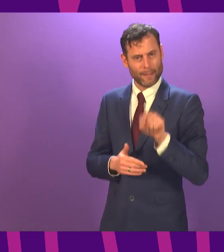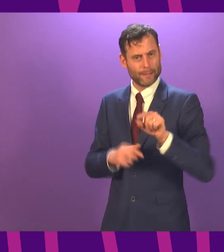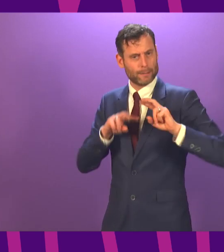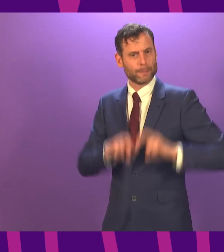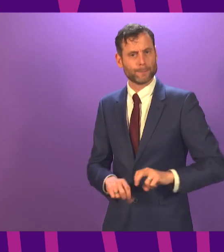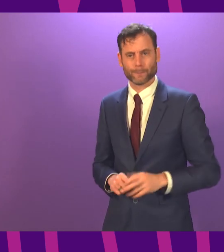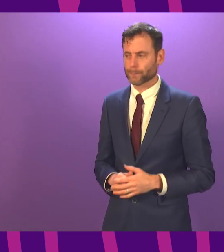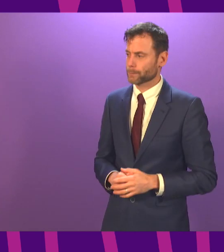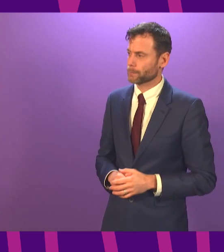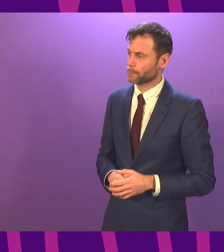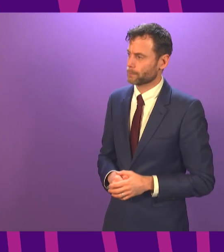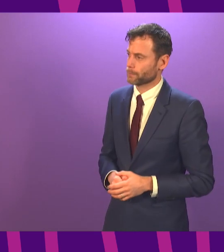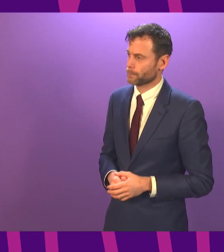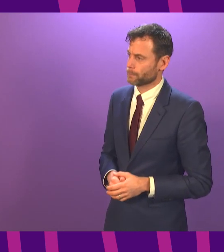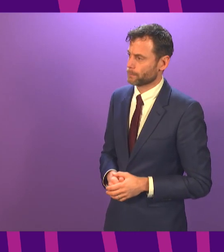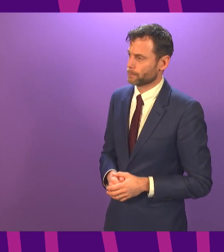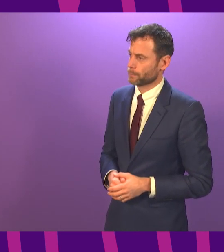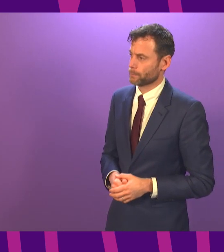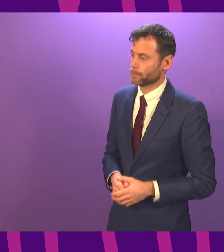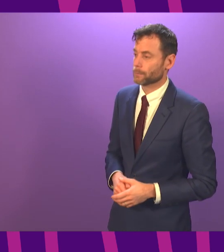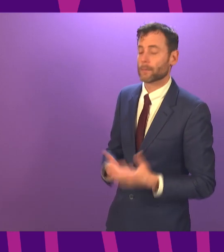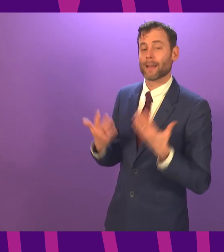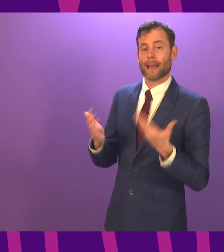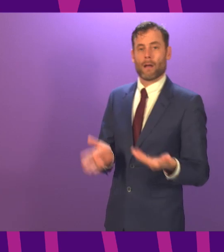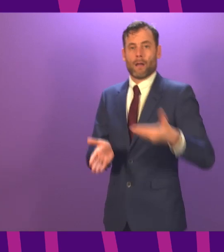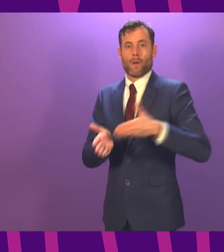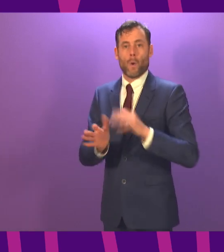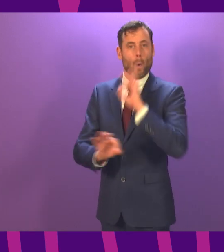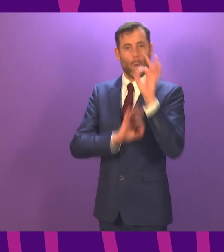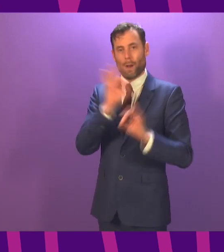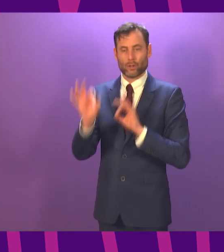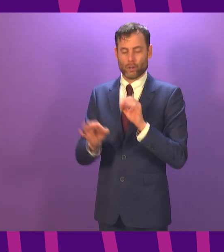The Presiding Officer: We turn to supplementary questions. Clare Adamson (Motherwell and Wishaw) (SNP): The winter often brings pressures on our health